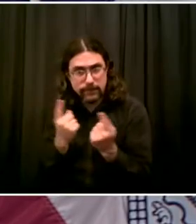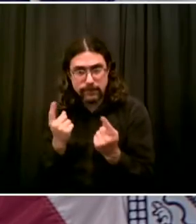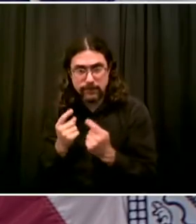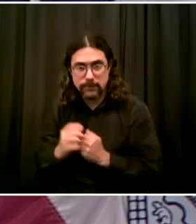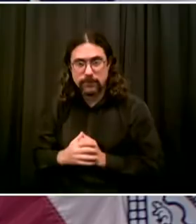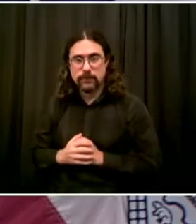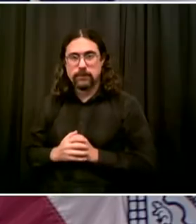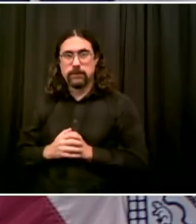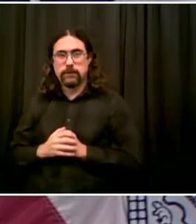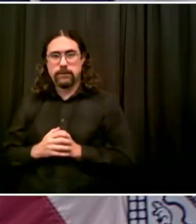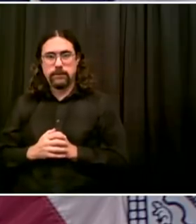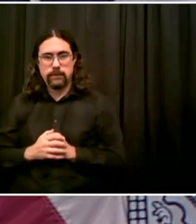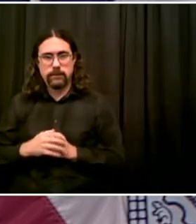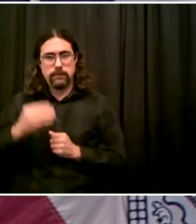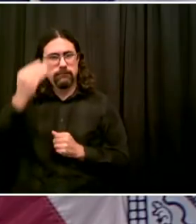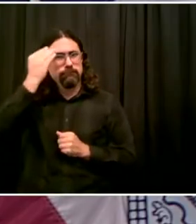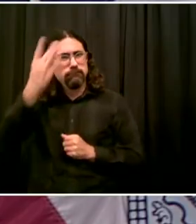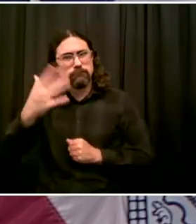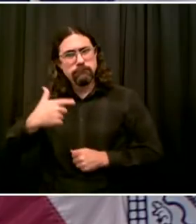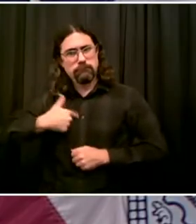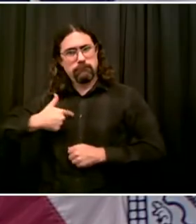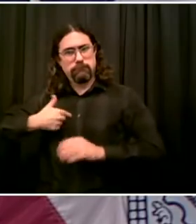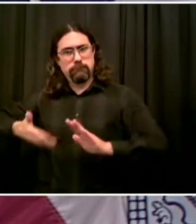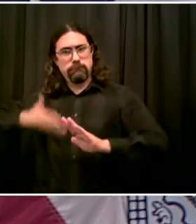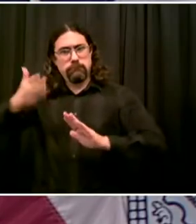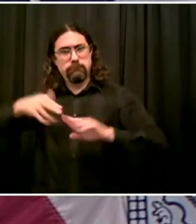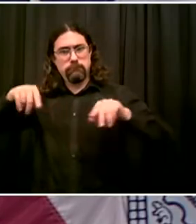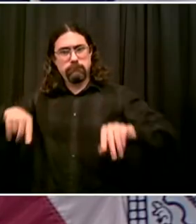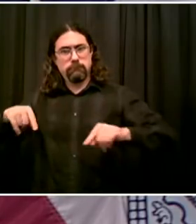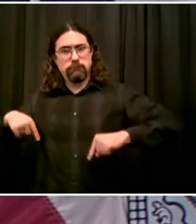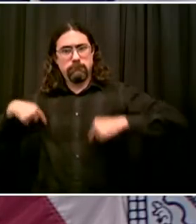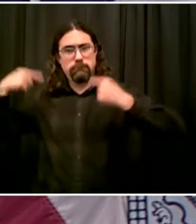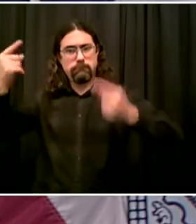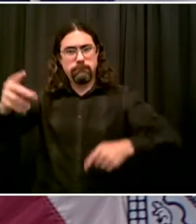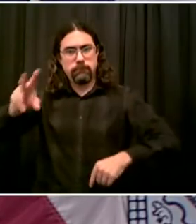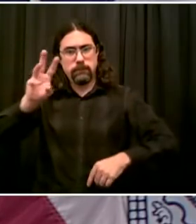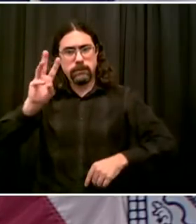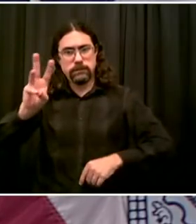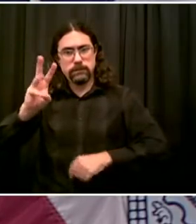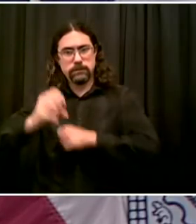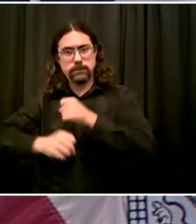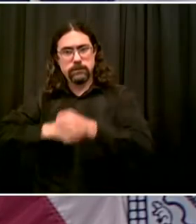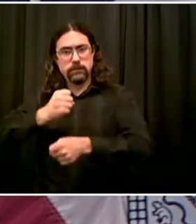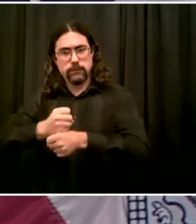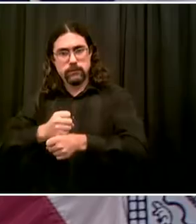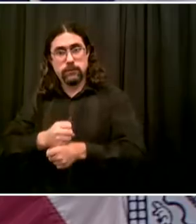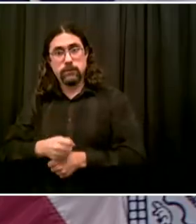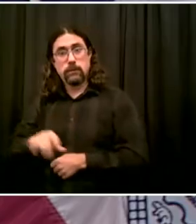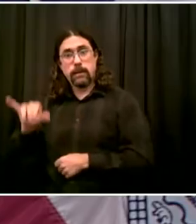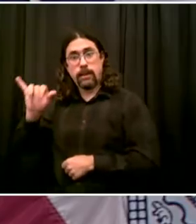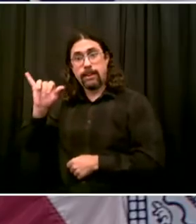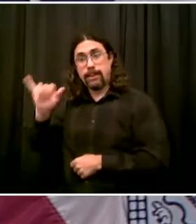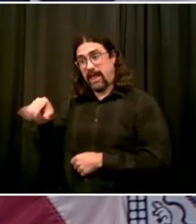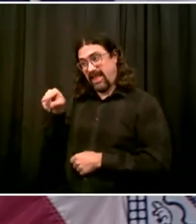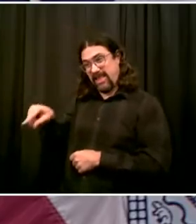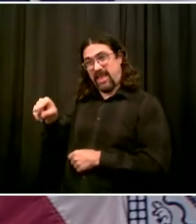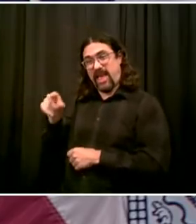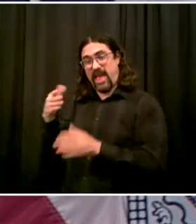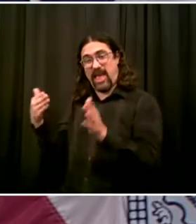INITIATIVES. EVEN THOUGH WE HAVE BEEN FOCUSED ON SO